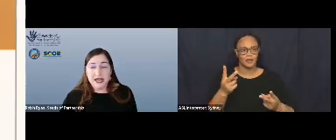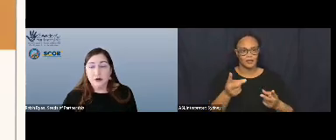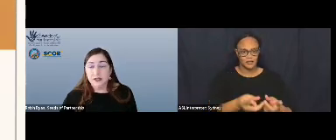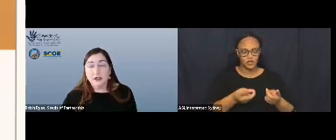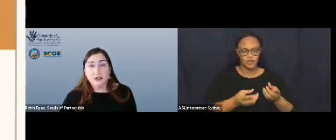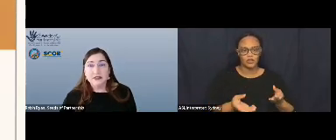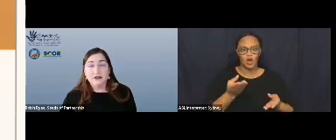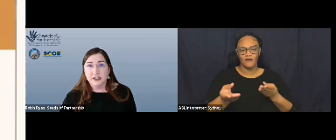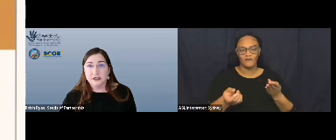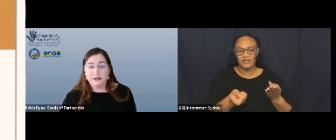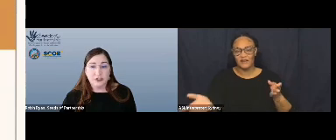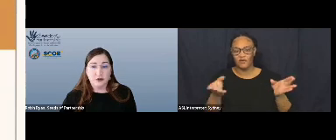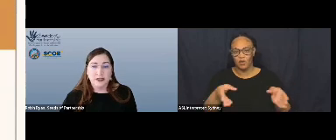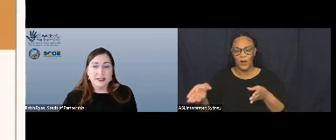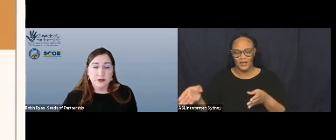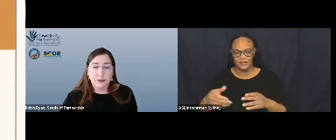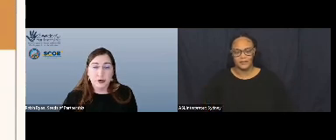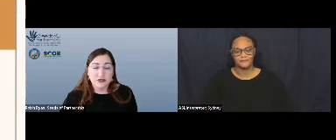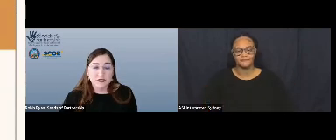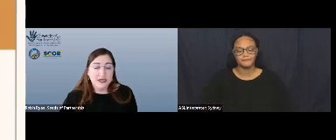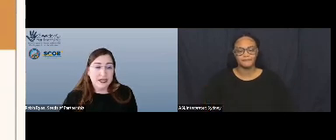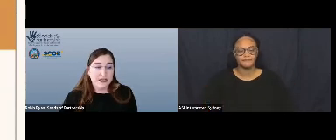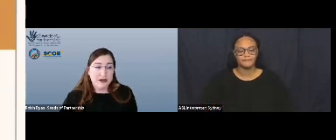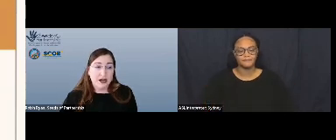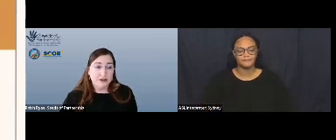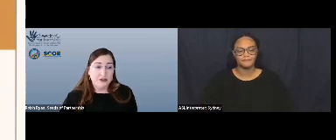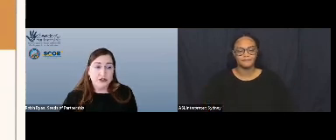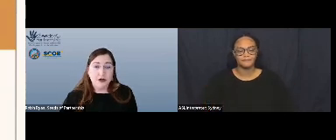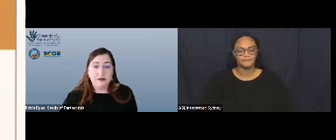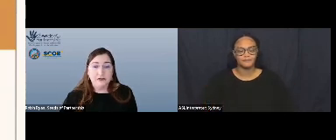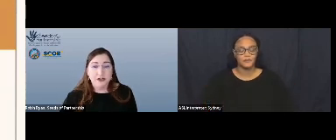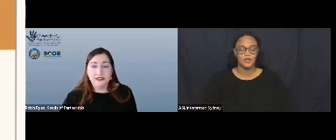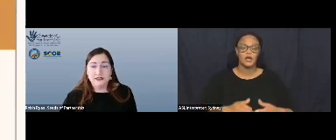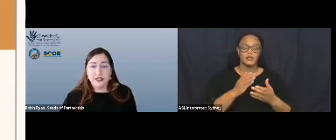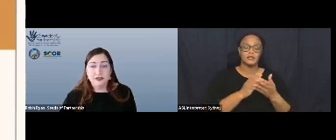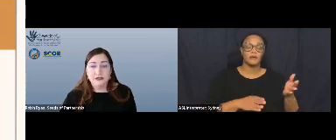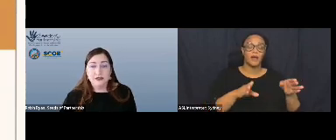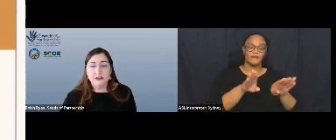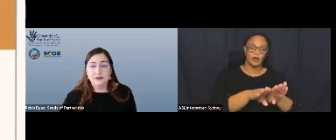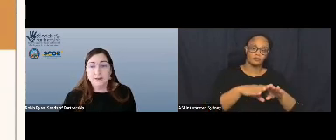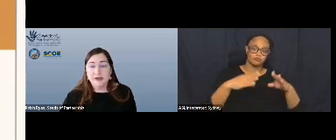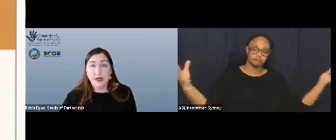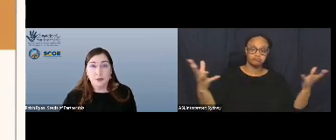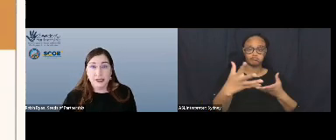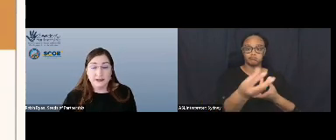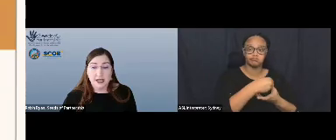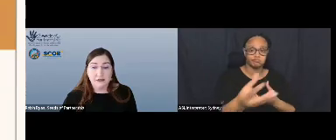built out inclusive individualized approaches and others are in various stages of mapping out plans